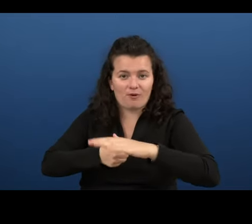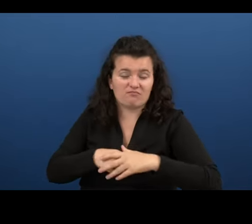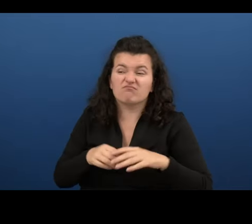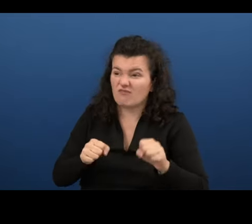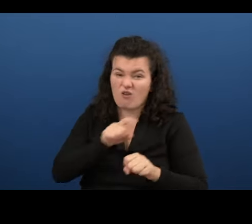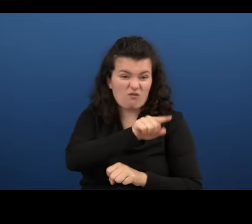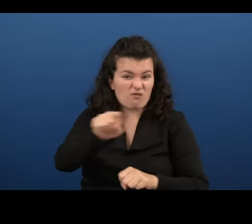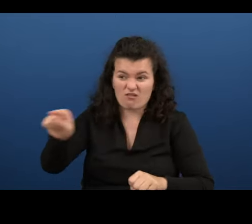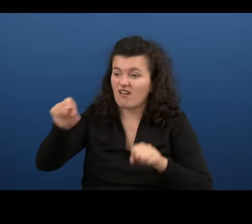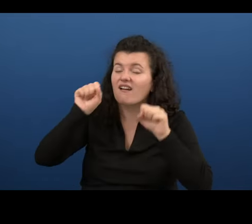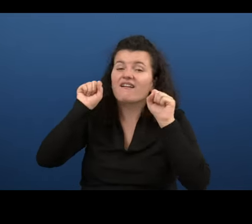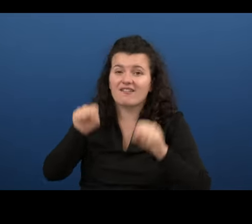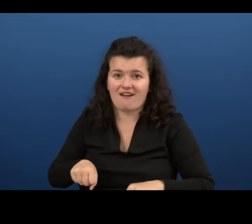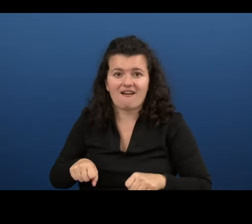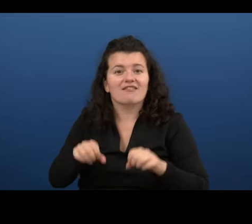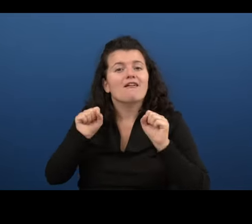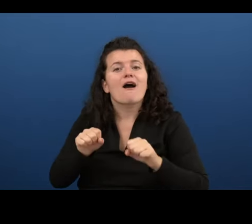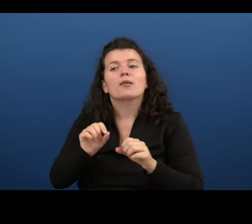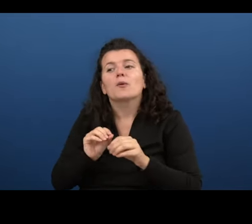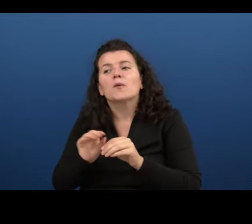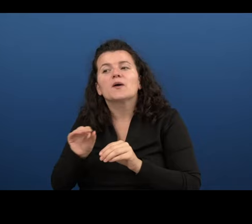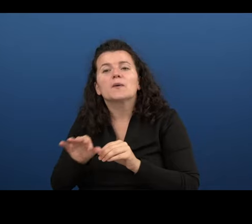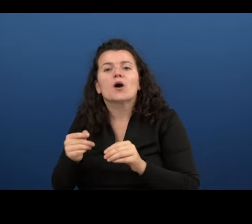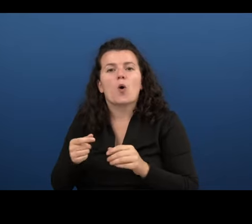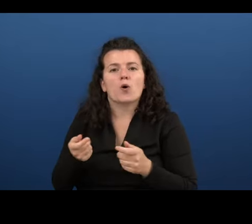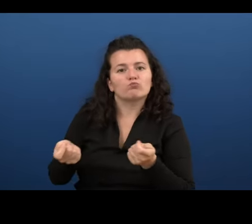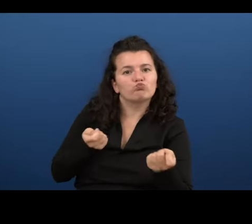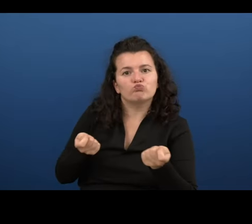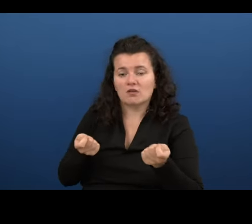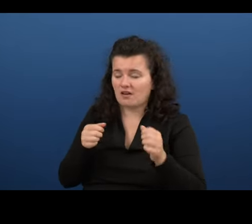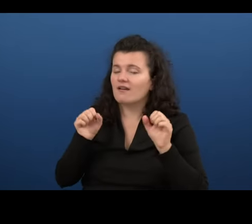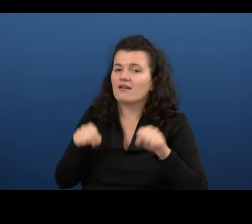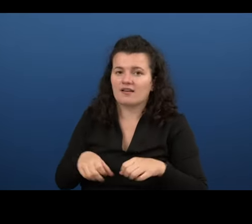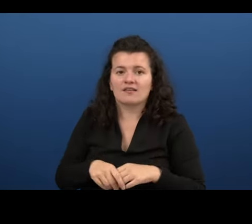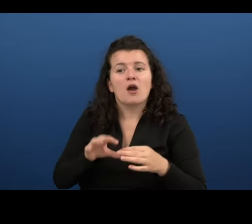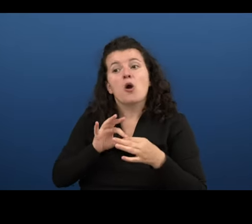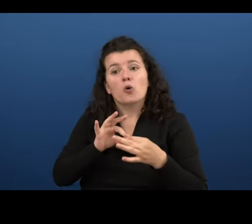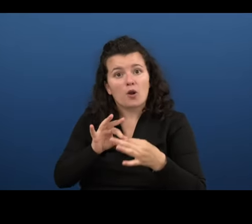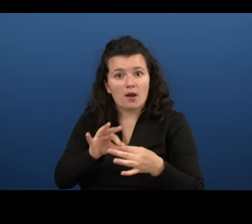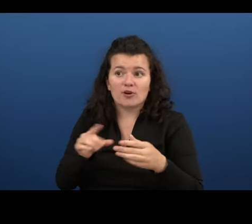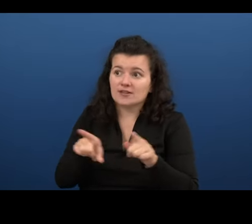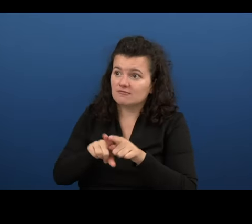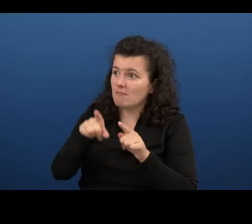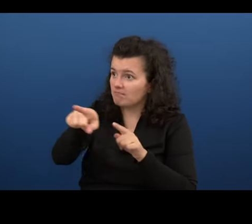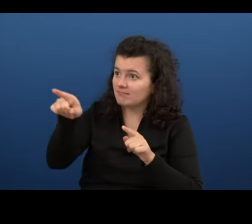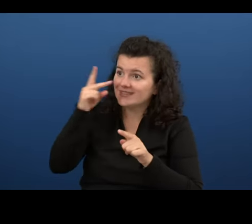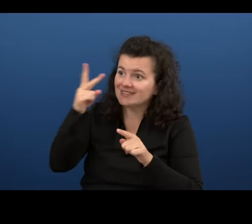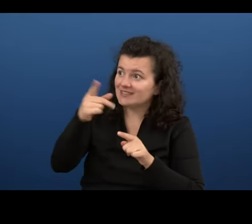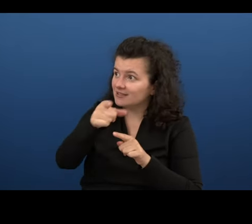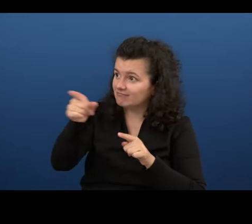that our colleagues are doing, and collaborate. Now, both in Africa, and globally. So I really